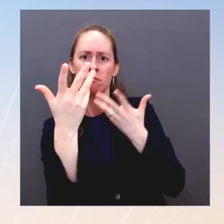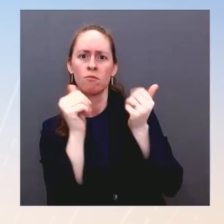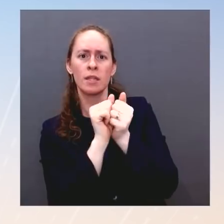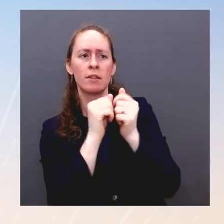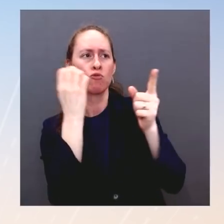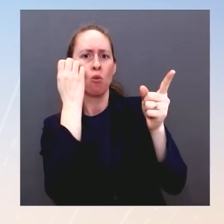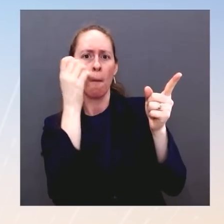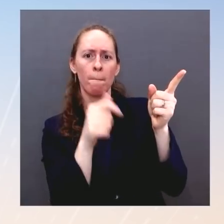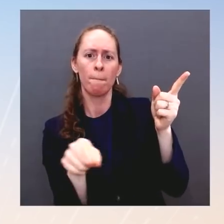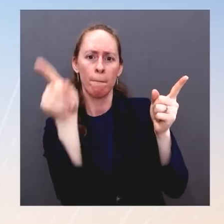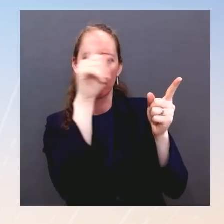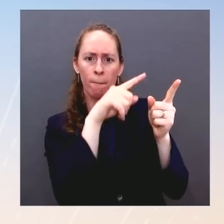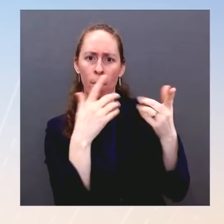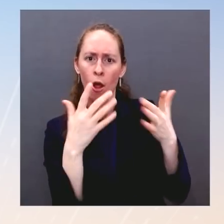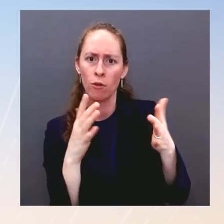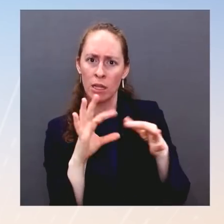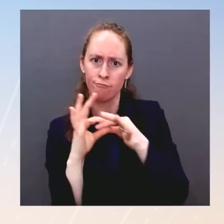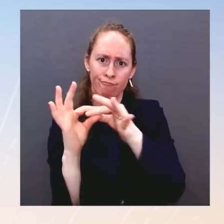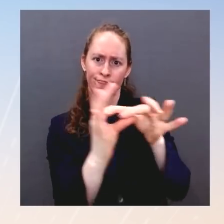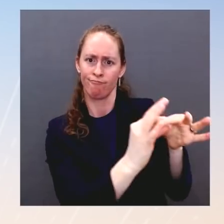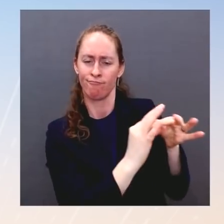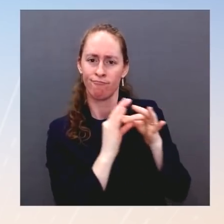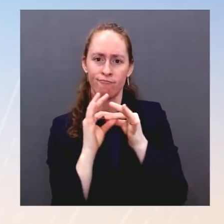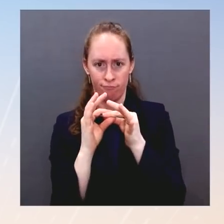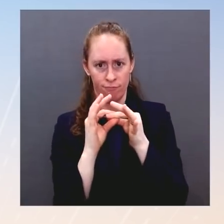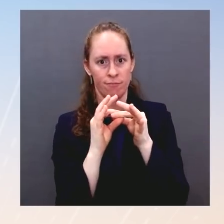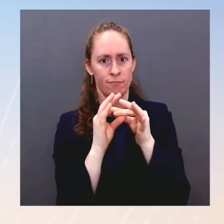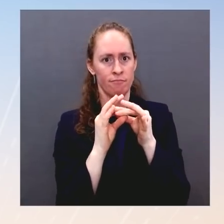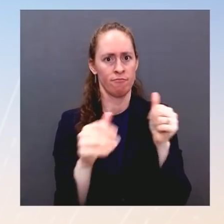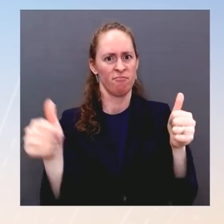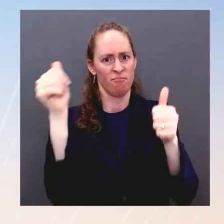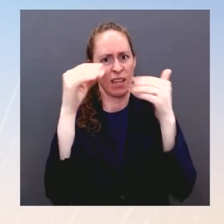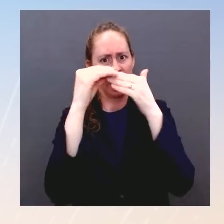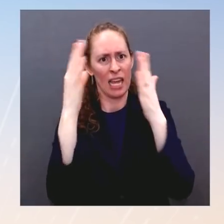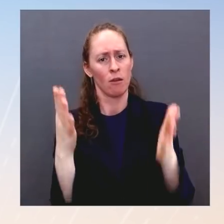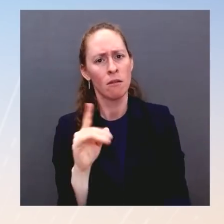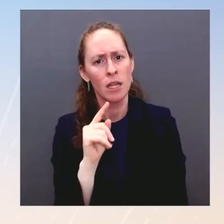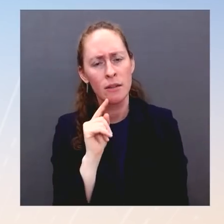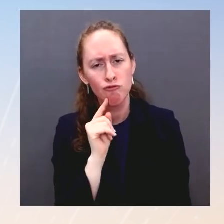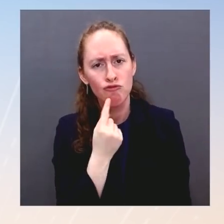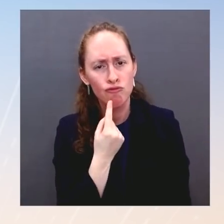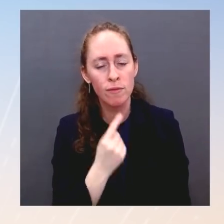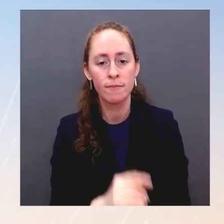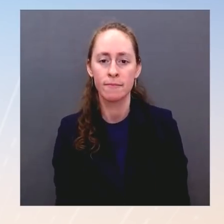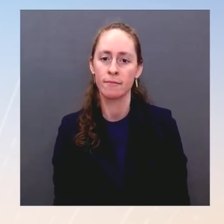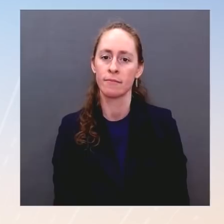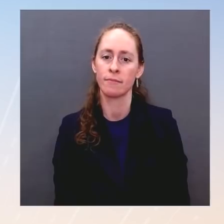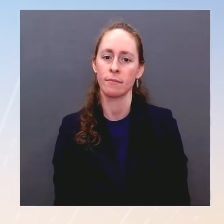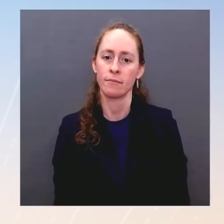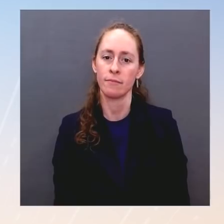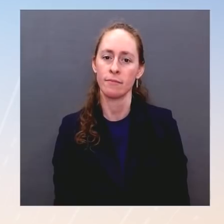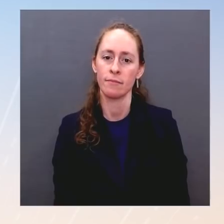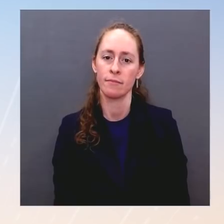And, obviously, we've issued significant sanctions that cover 80 percent of the financial sector. So, no, we're not in a business-as-usual moment